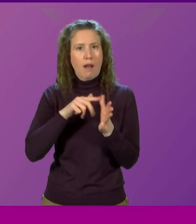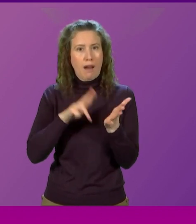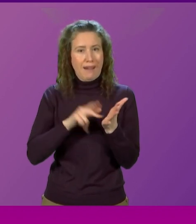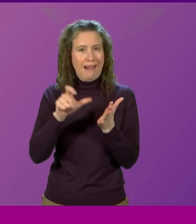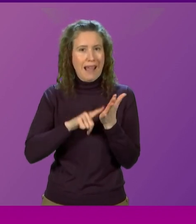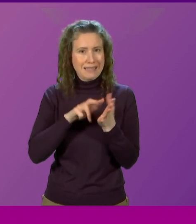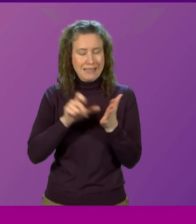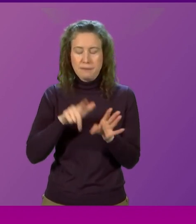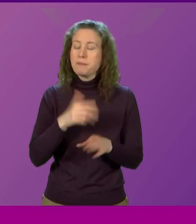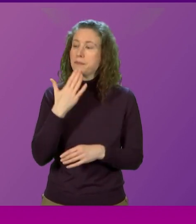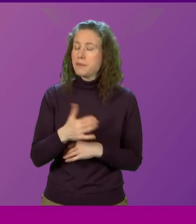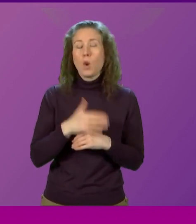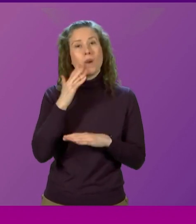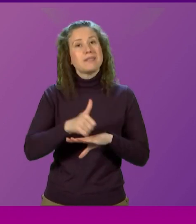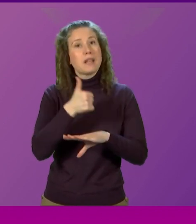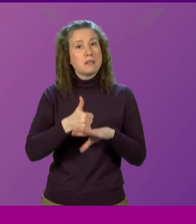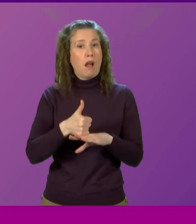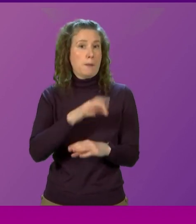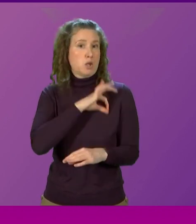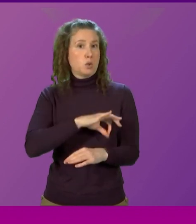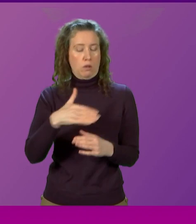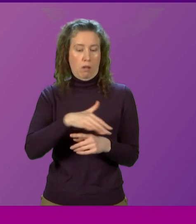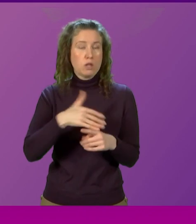When setting up Social Security Scotland, the Scottish Government said that one of the